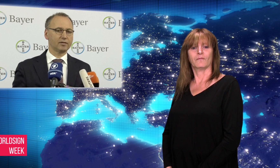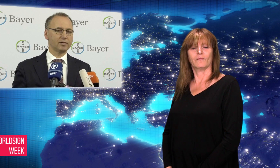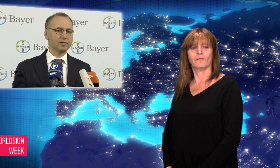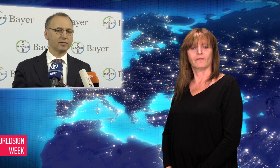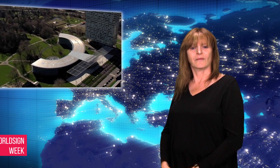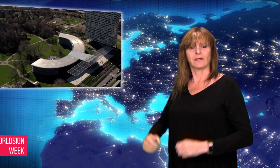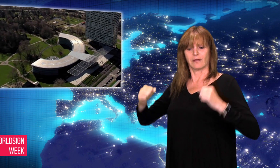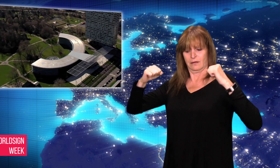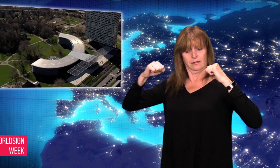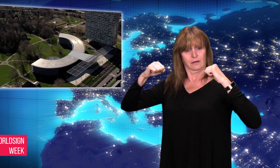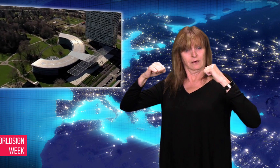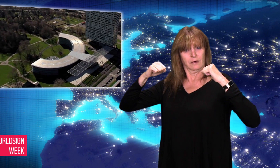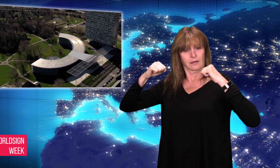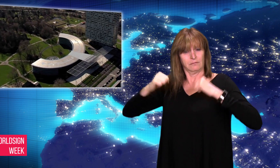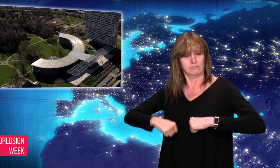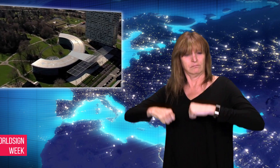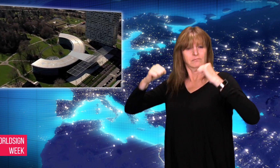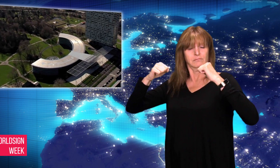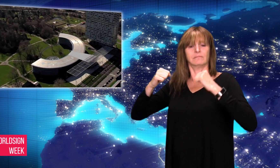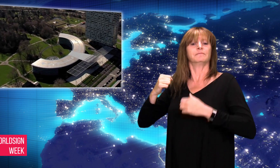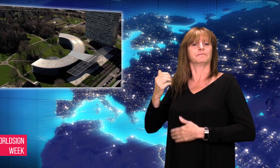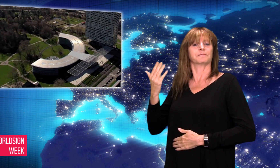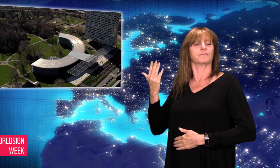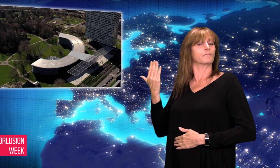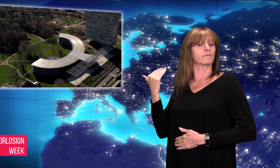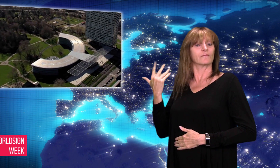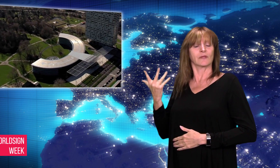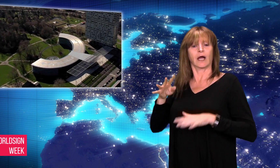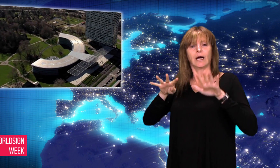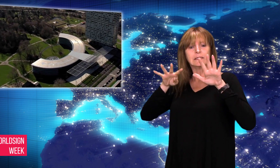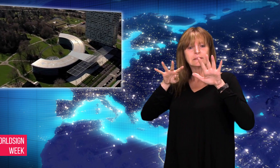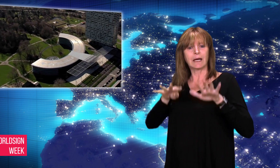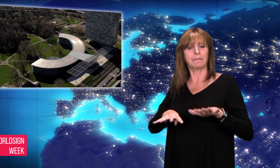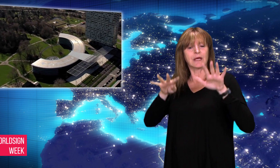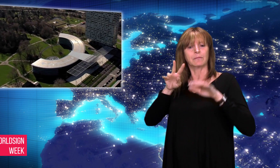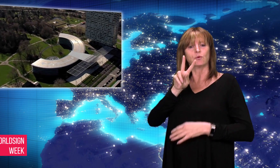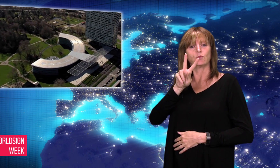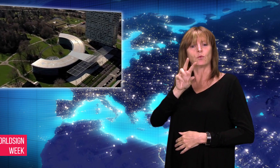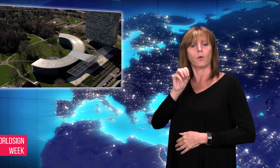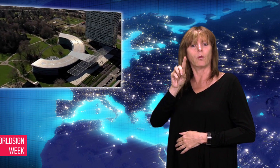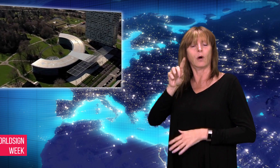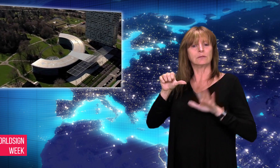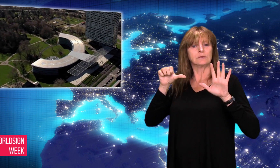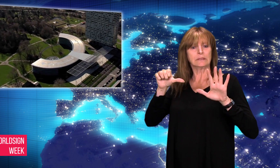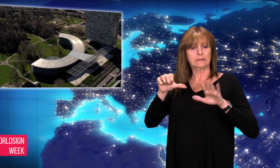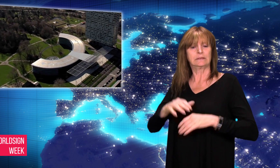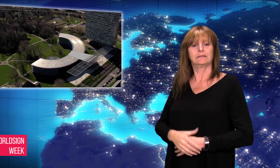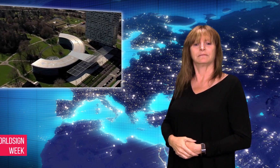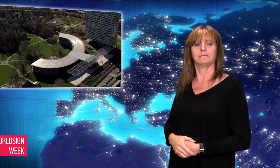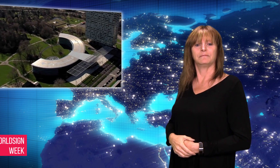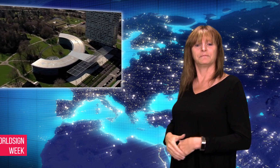had to sell other assets worth about